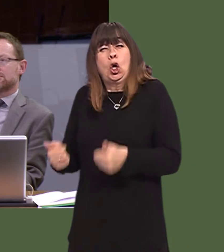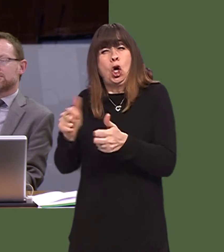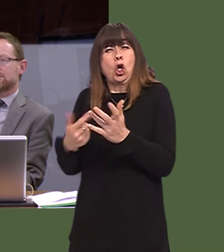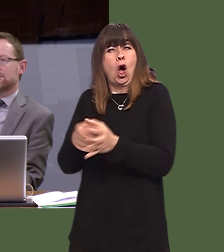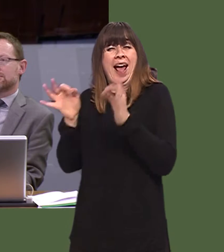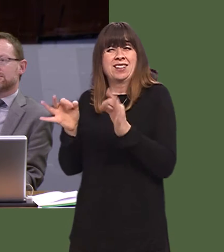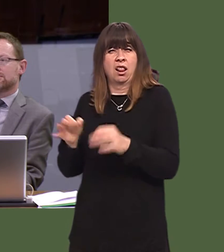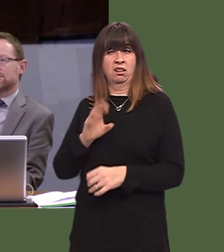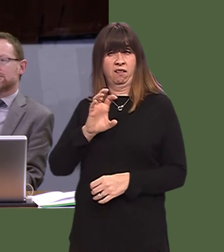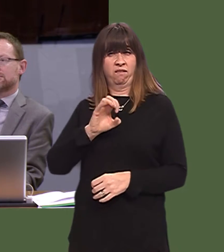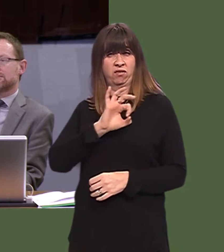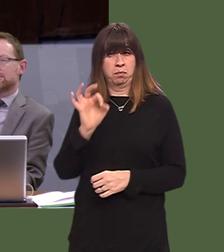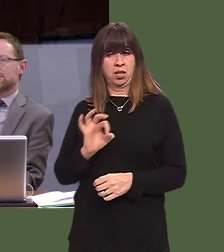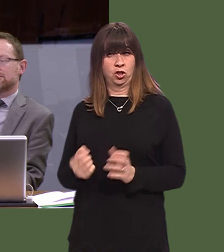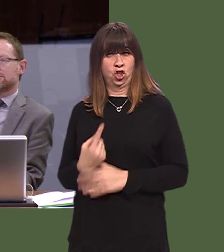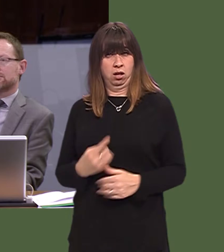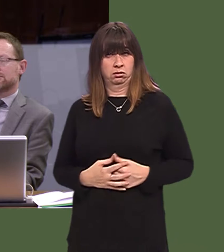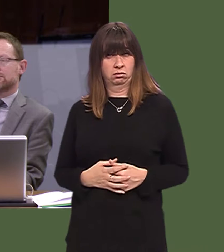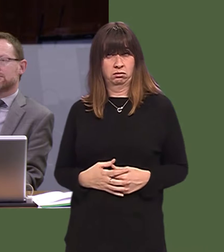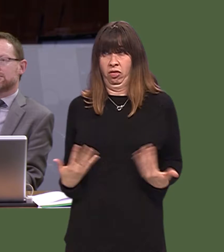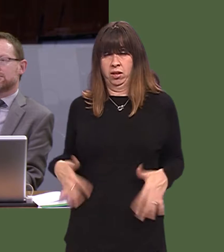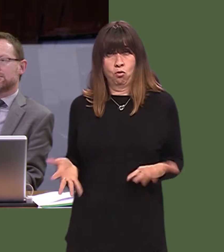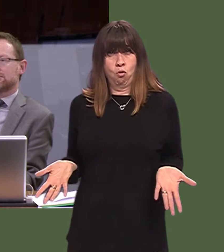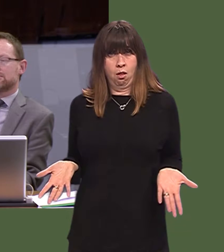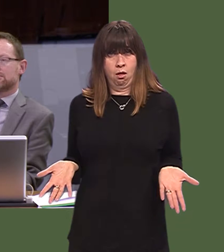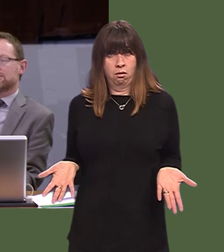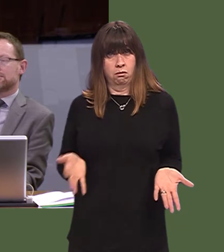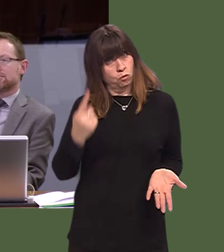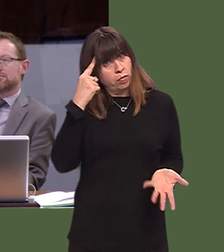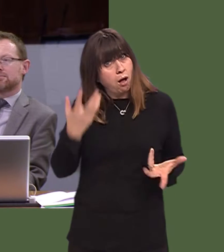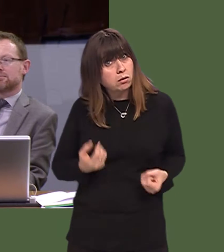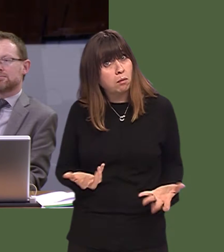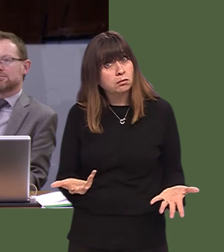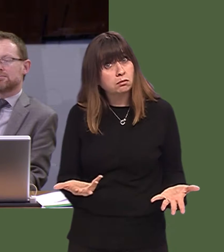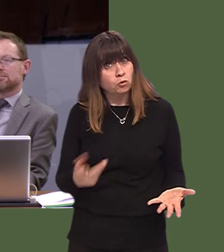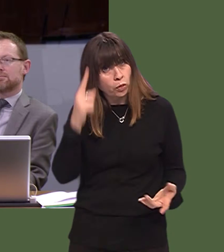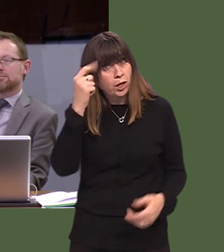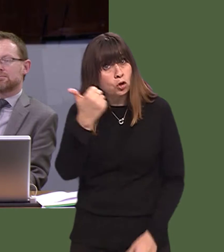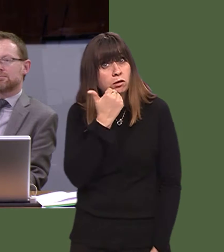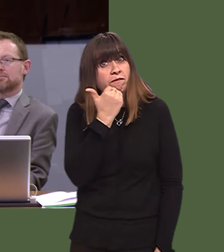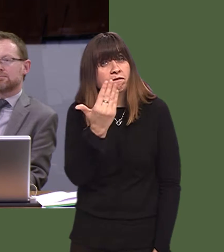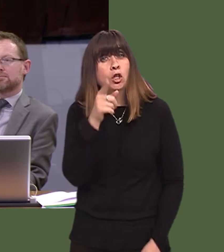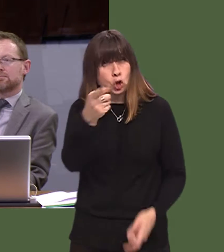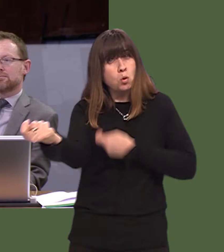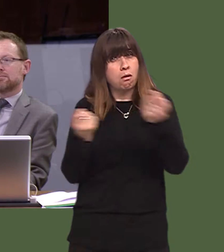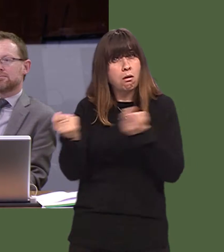of going to a school thatís got excellent or good teaching practice. Do you think thatís acceptable after nearly seven years of being First Minister?